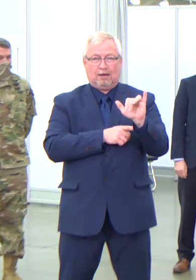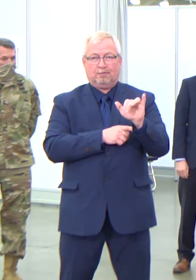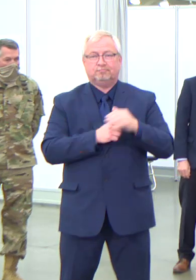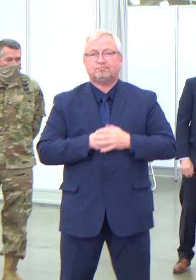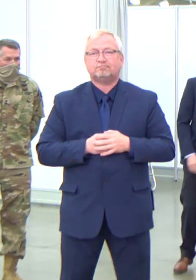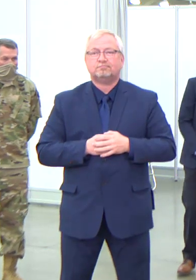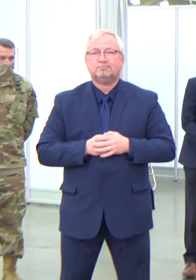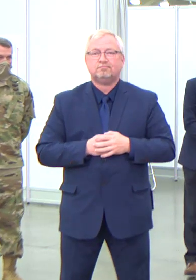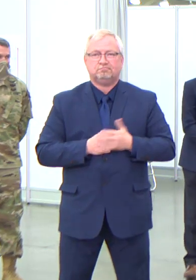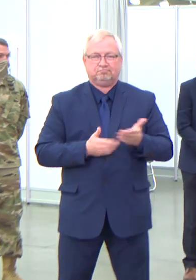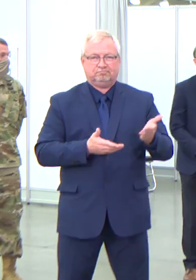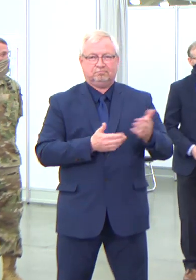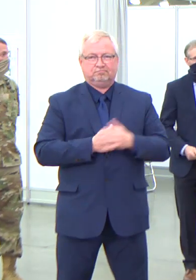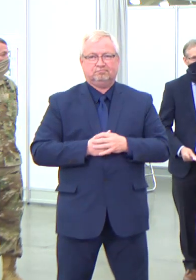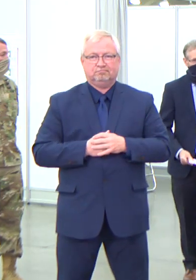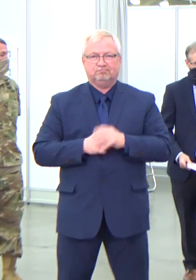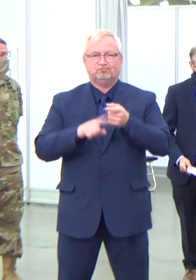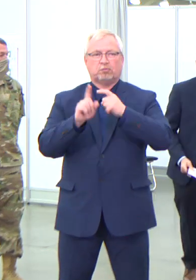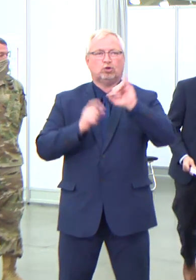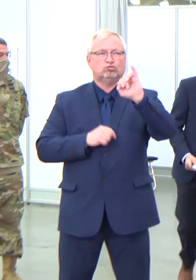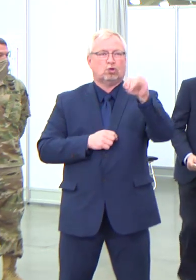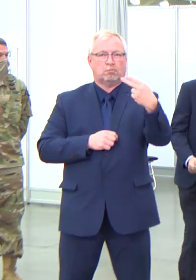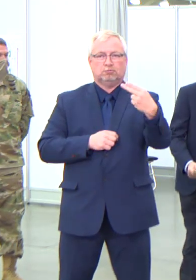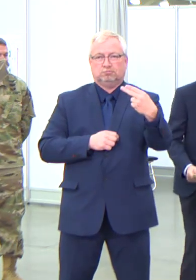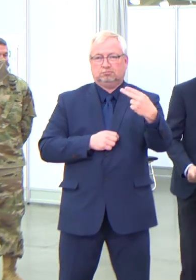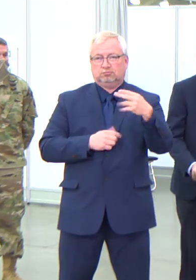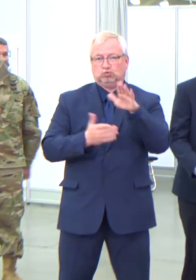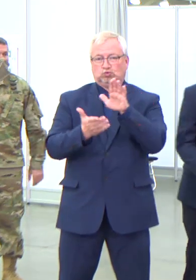center for health security at the Johns Hopkins Bloomberg School of Public Health. Thanks.